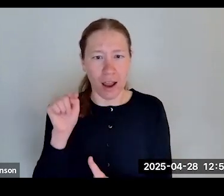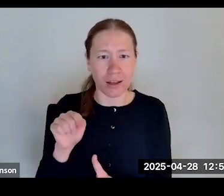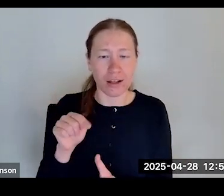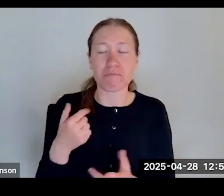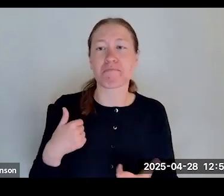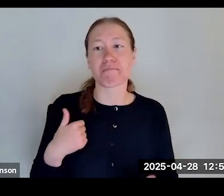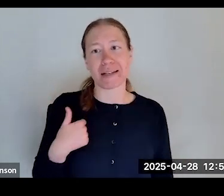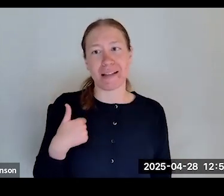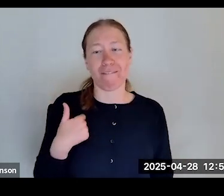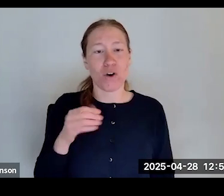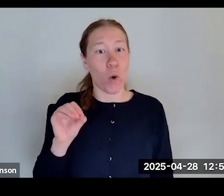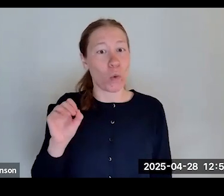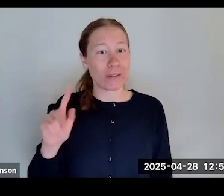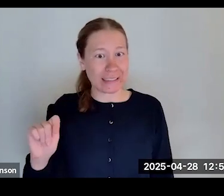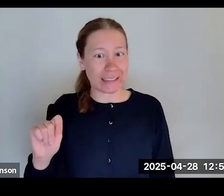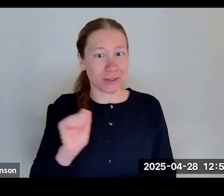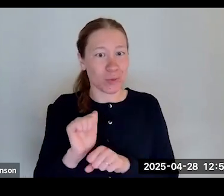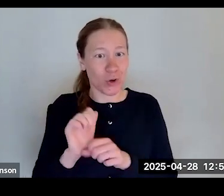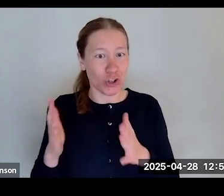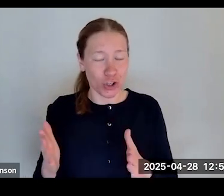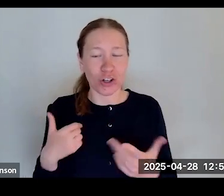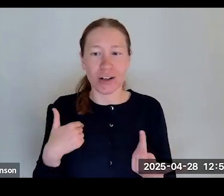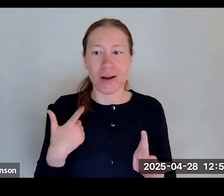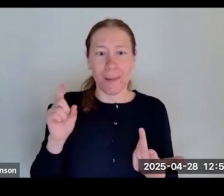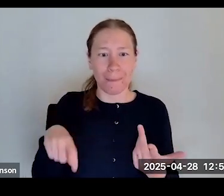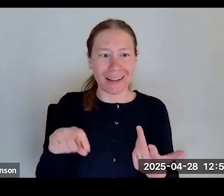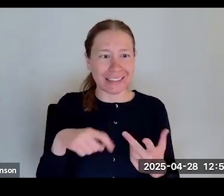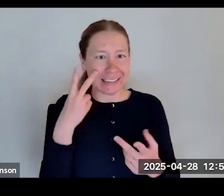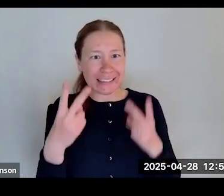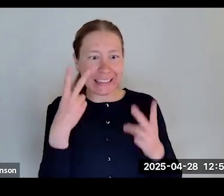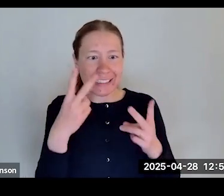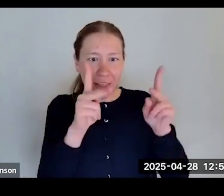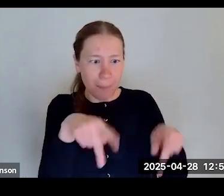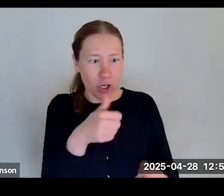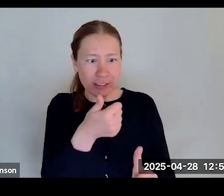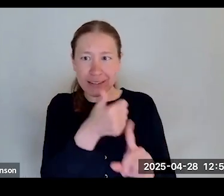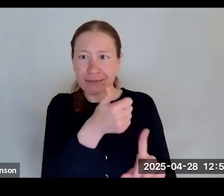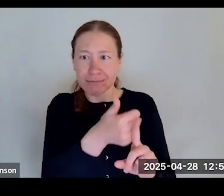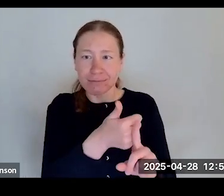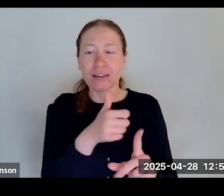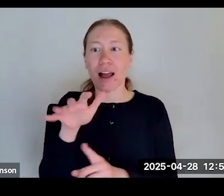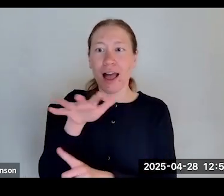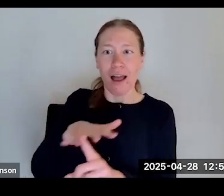and a large part of our jobs as an OT is looking at the person, their environment, and the occupation.